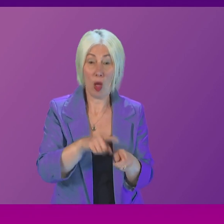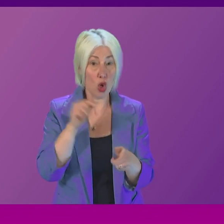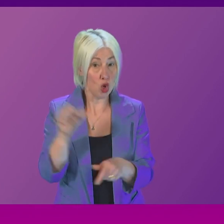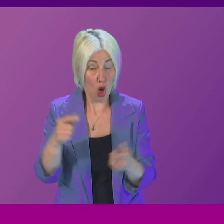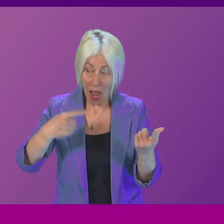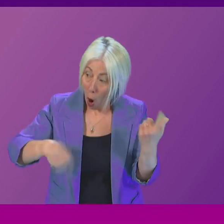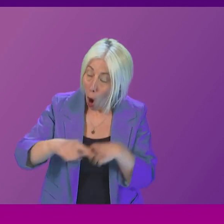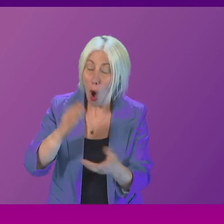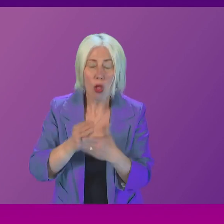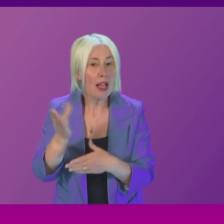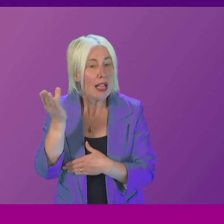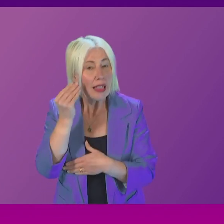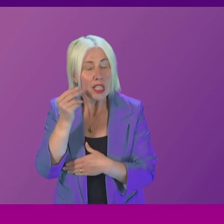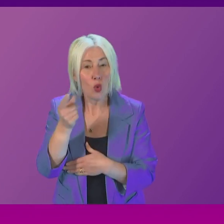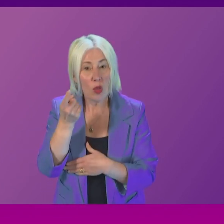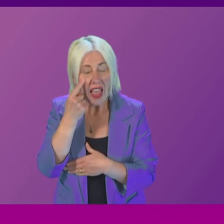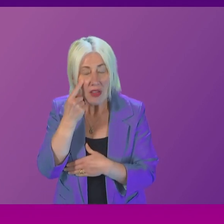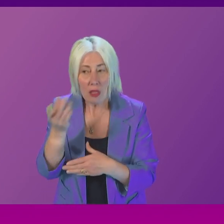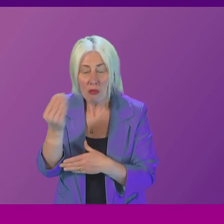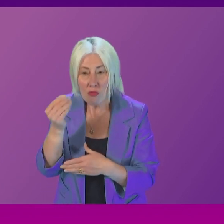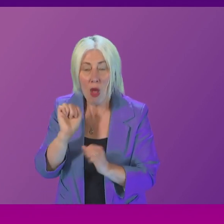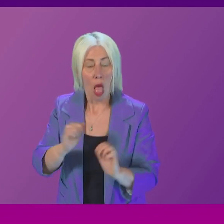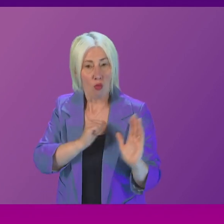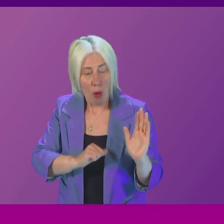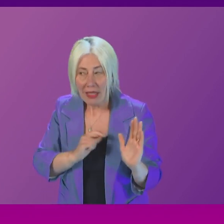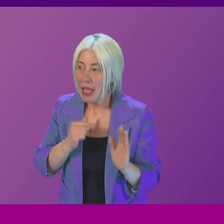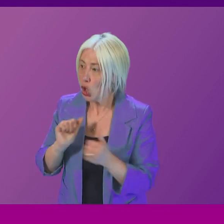listen to the evidence, listen to their own promises and colleagues, and let Scotland